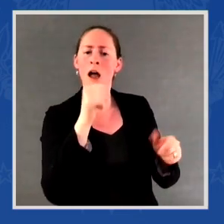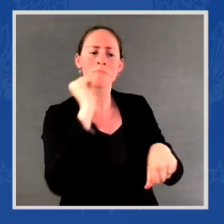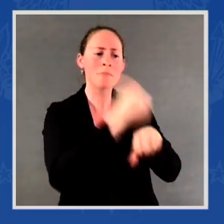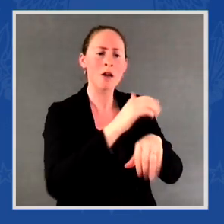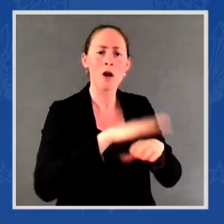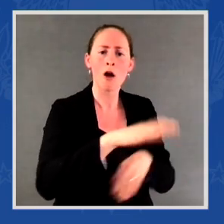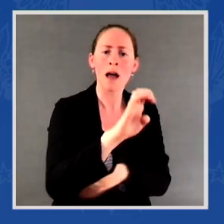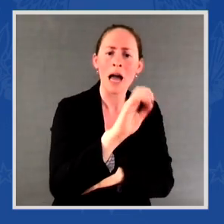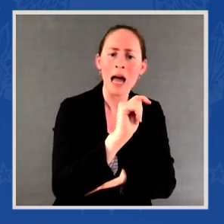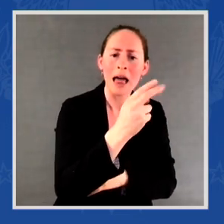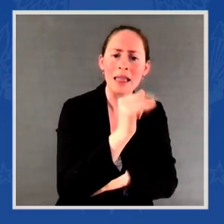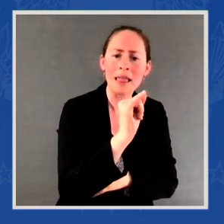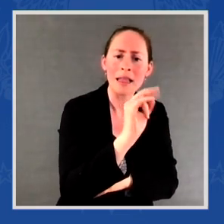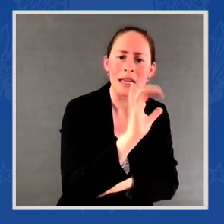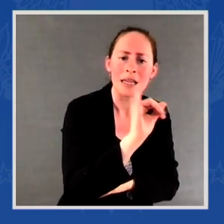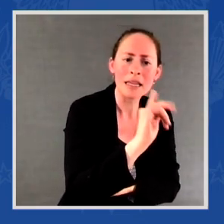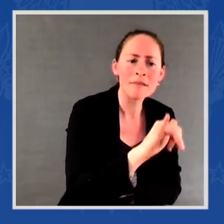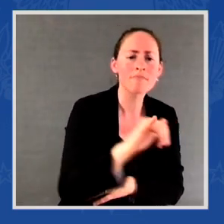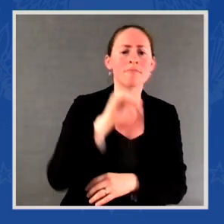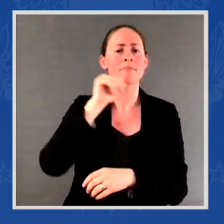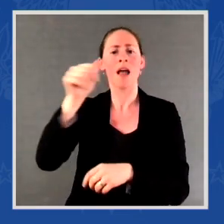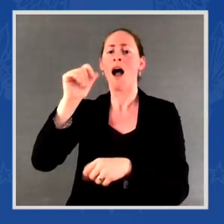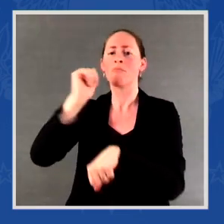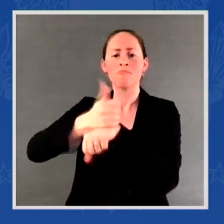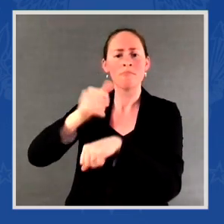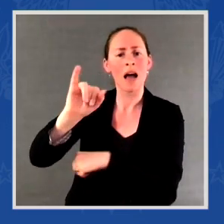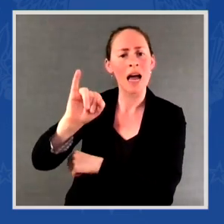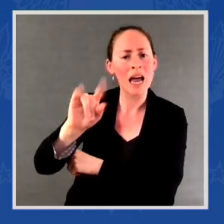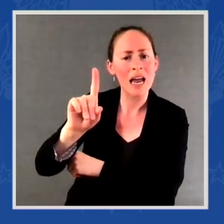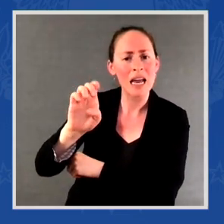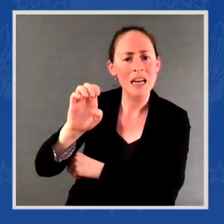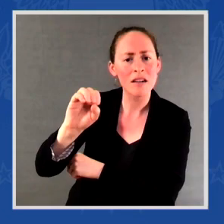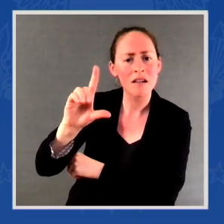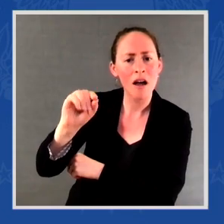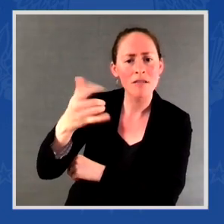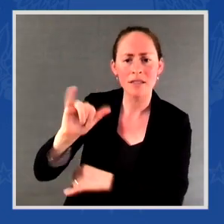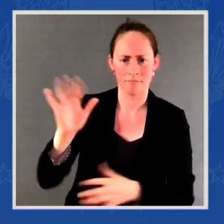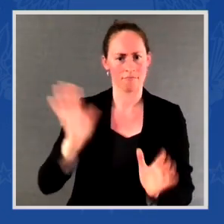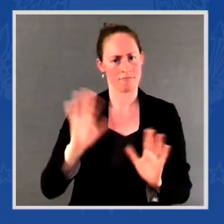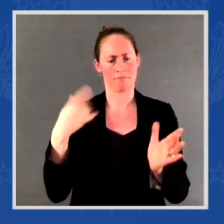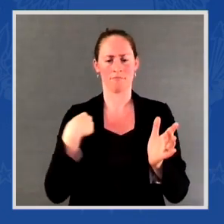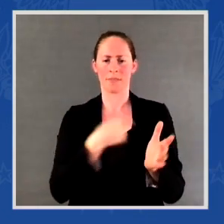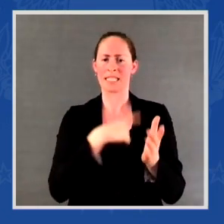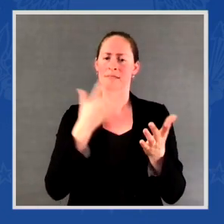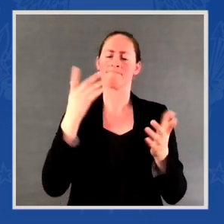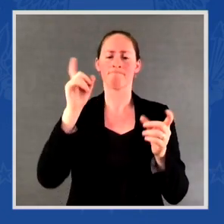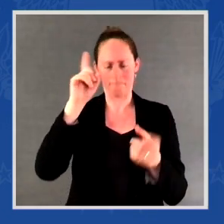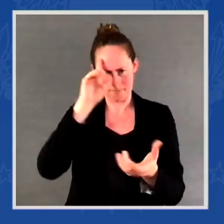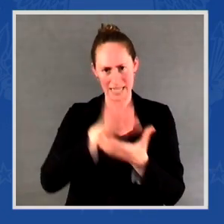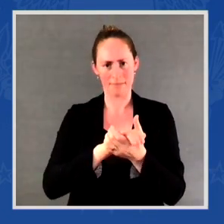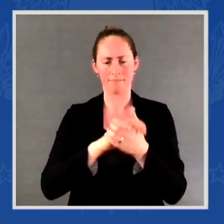We hold these truths to be self-evident that all men and women are created equal, et cetera. Well, here's the deal. Here's the deal.